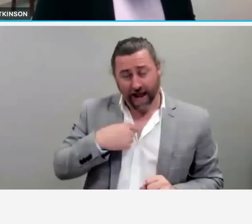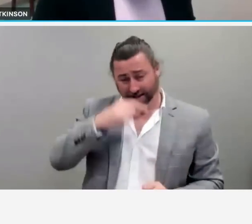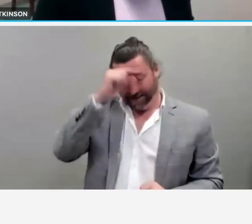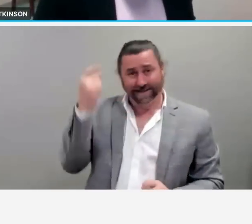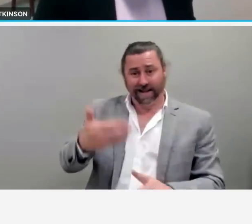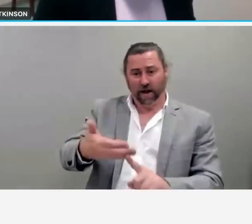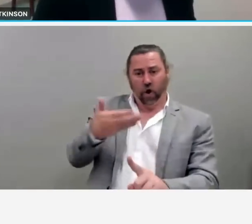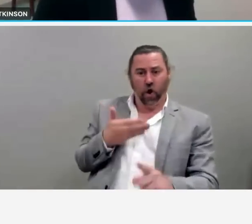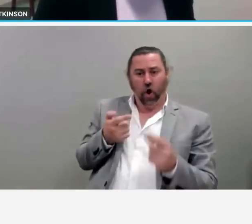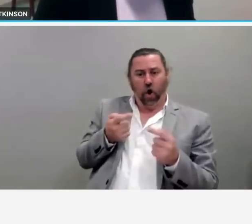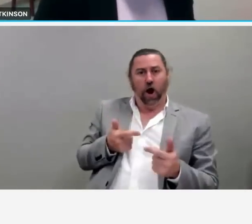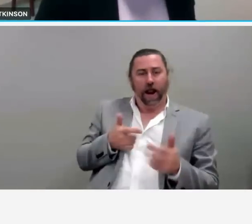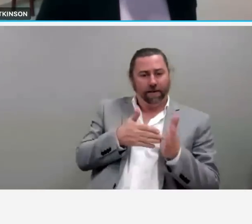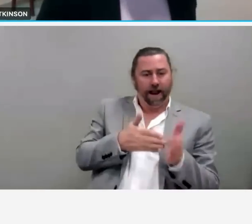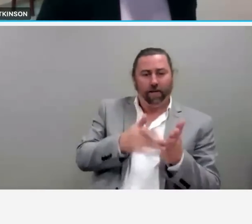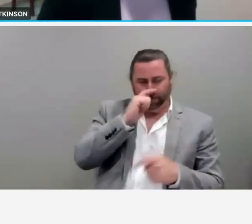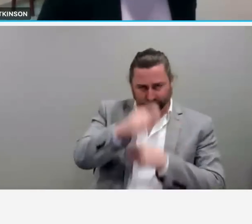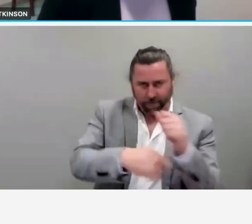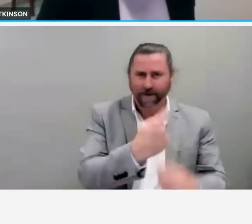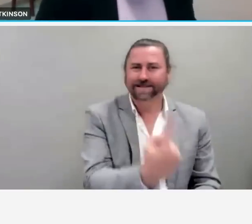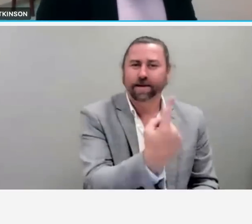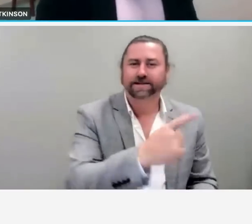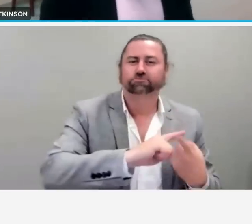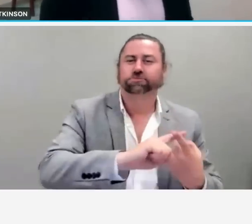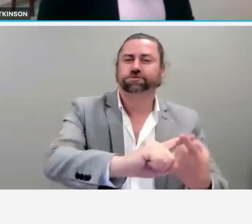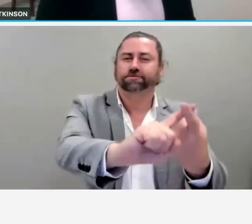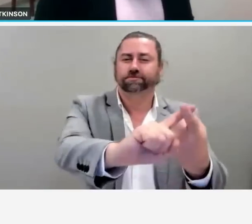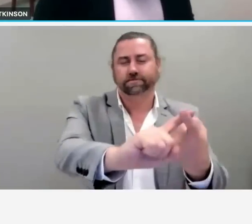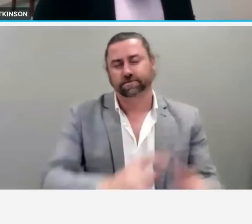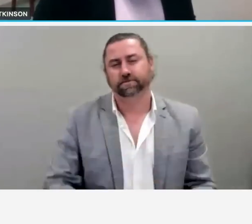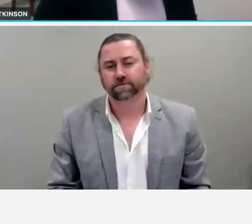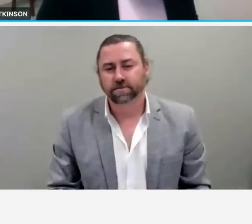So one area we really need to continue working on is when we want to refer someone for intensive